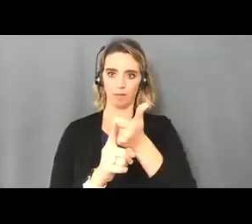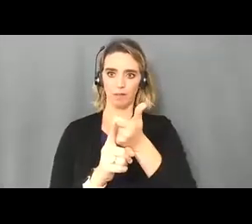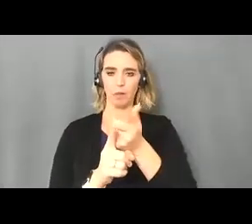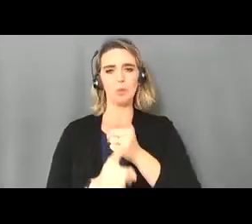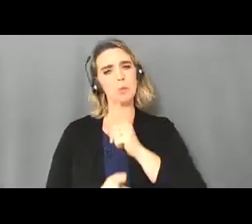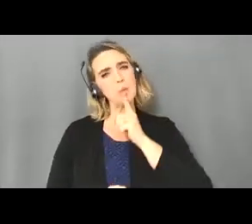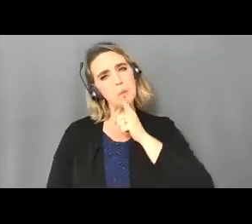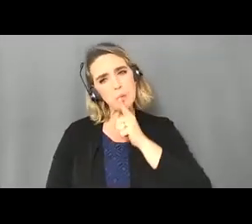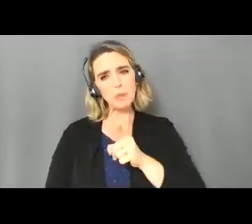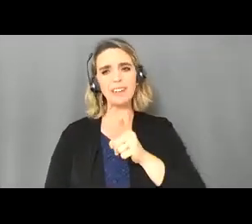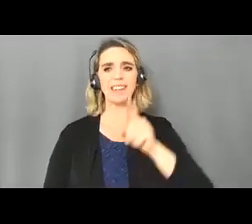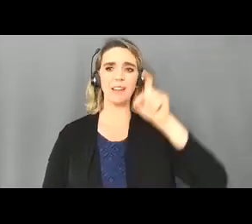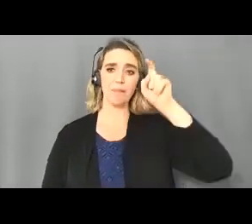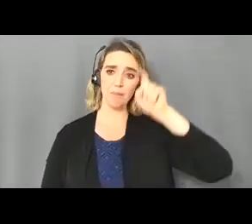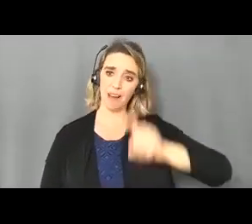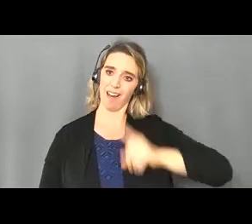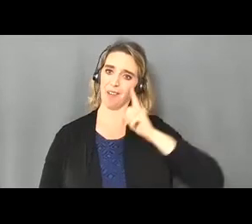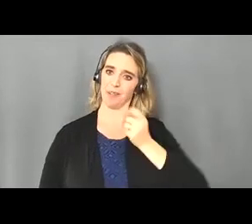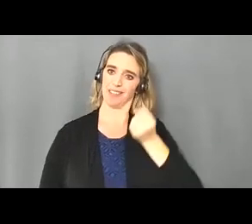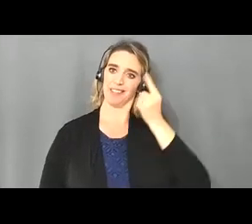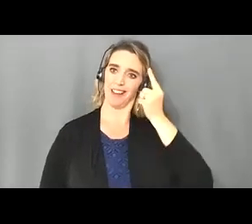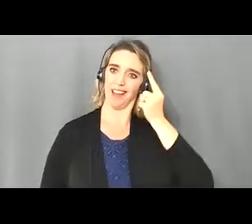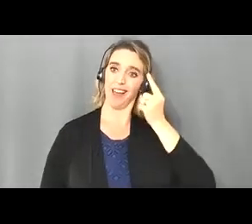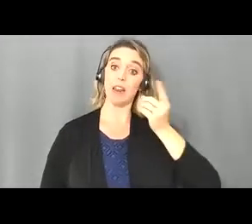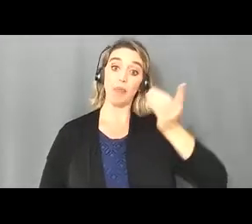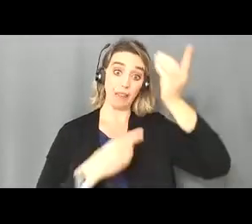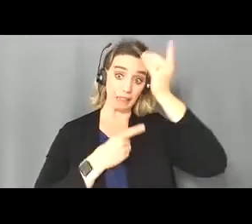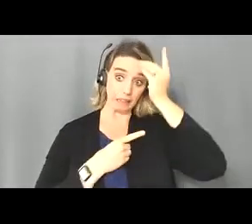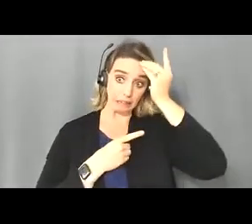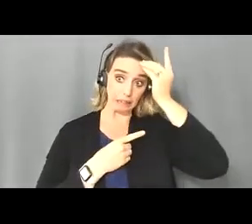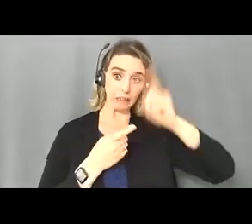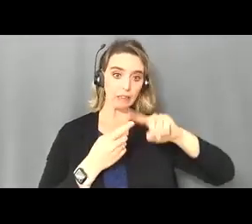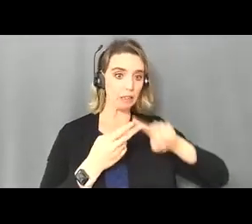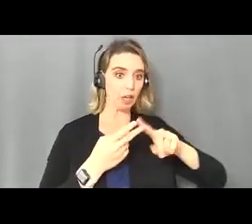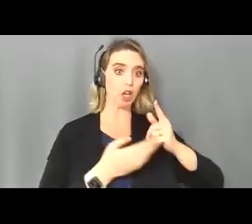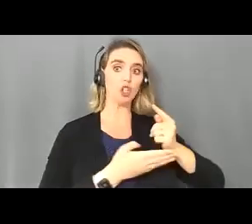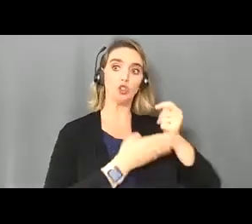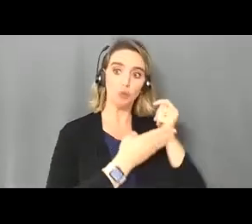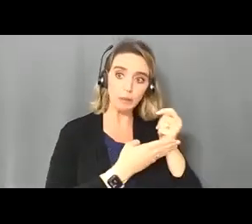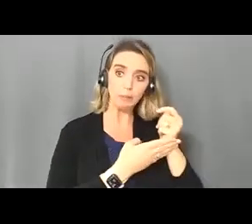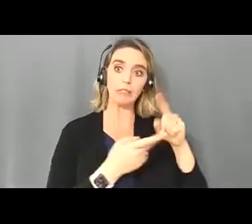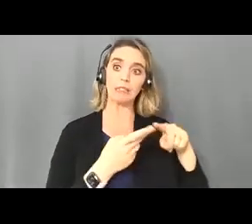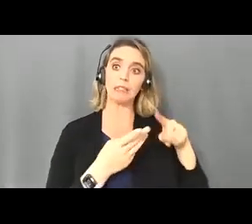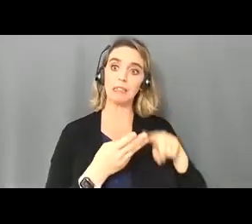not just of the diagnosis and the treatment options that they're considering, but really who they are